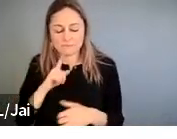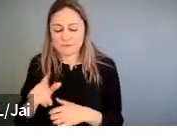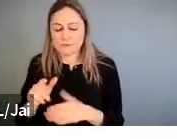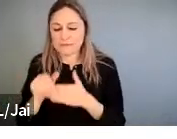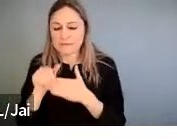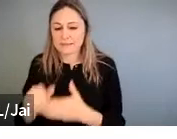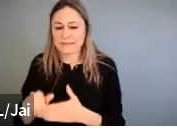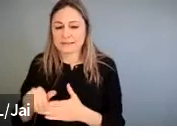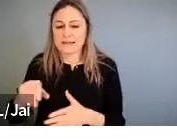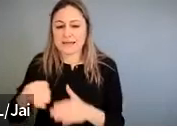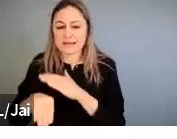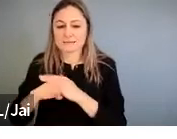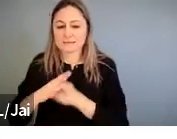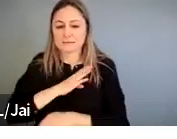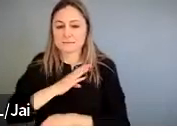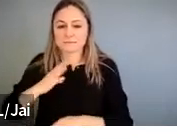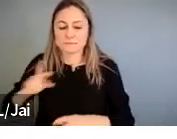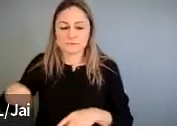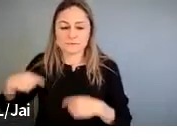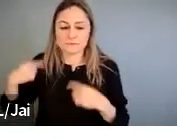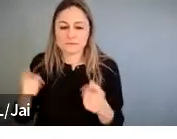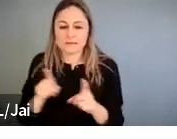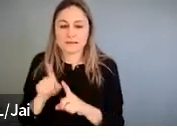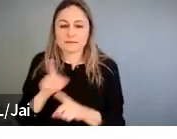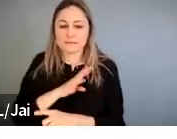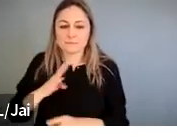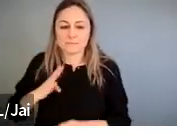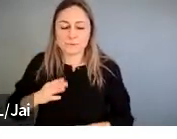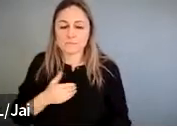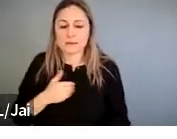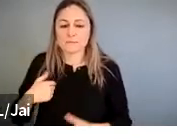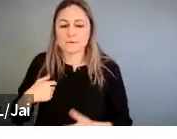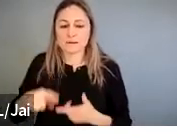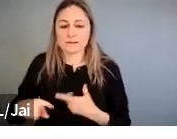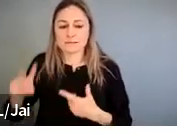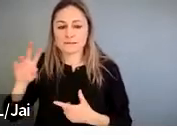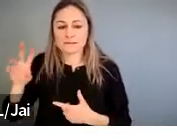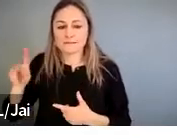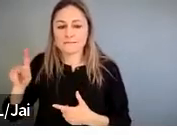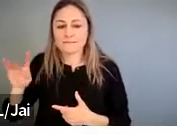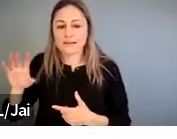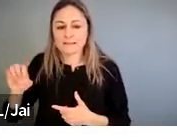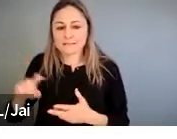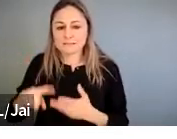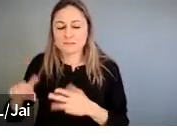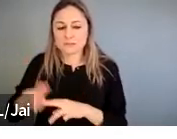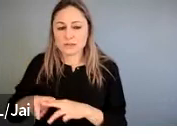couple years as the board member and then as a Vice Chair and now as a chair. So you will